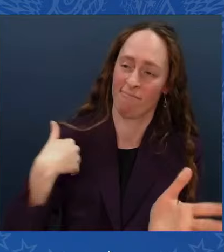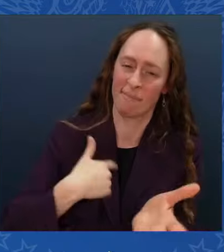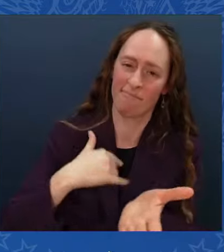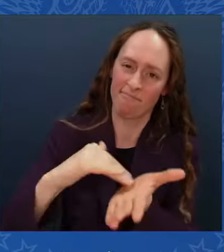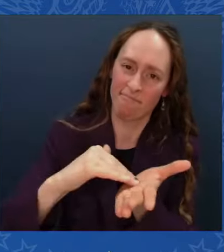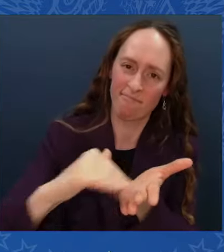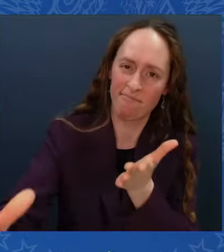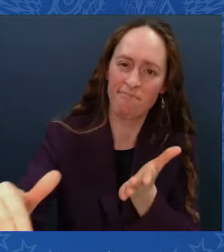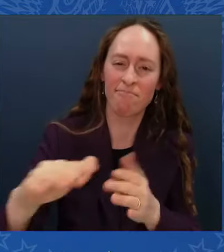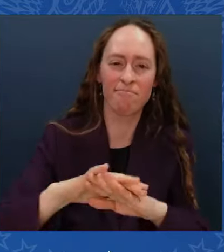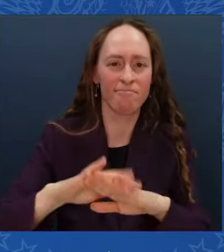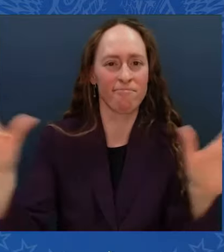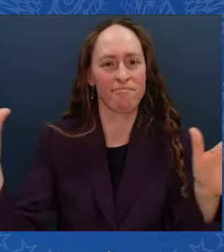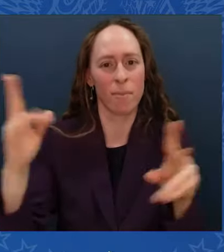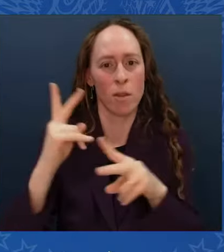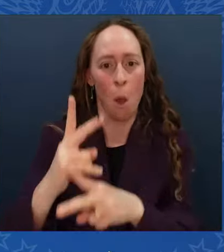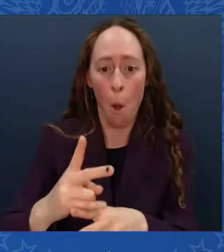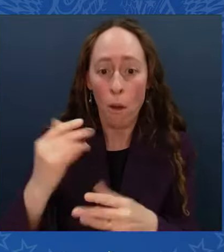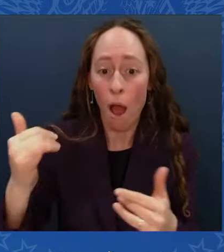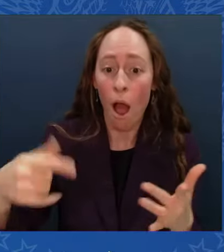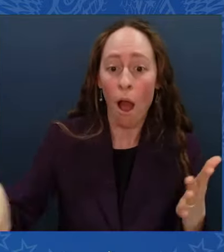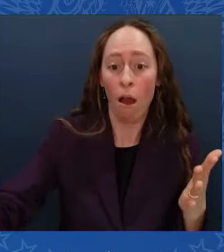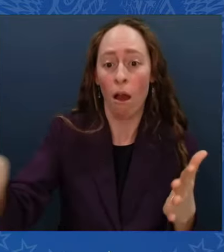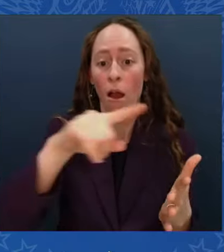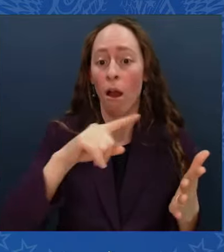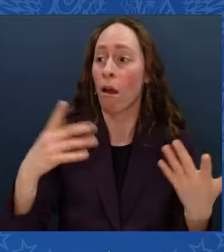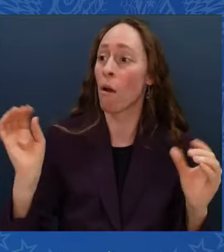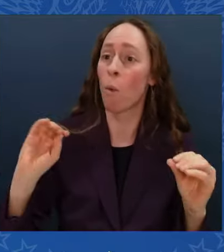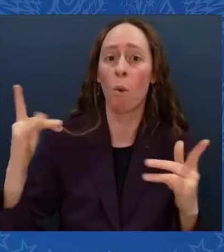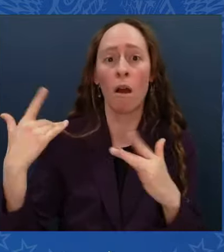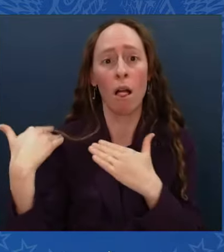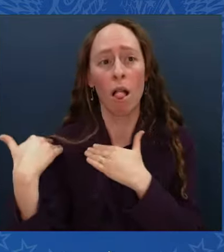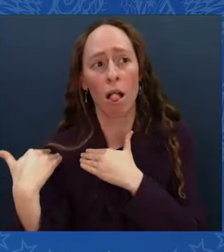they're free to chase their dreams. And, Doc, you've got one of your dreams: